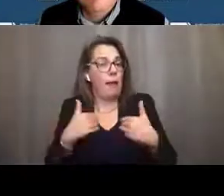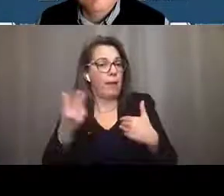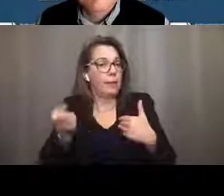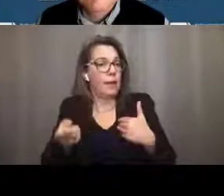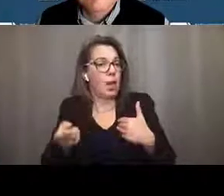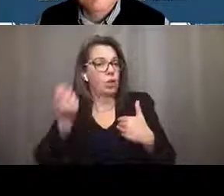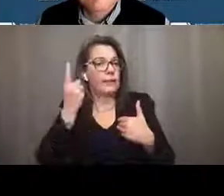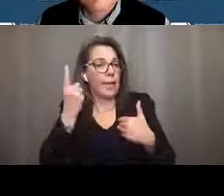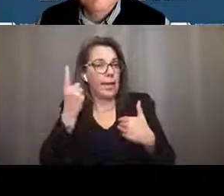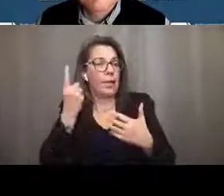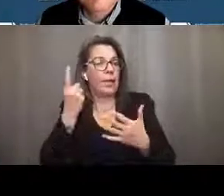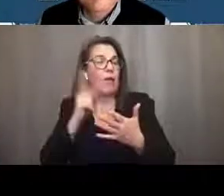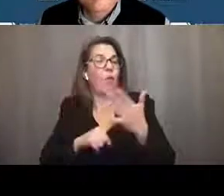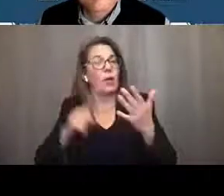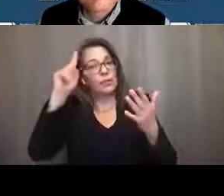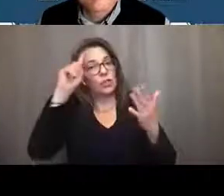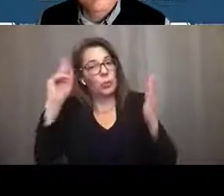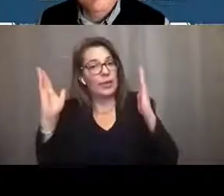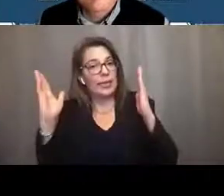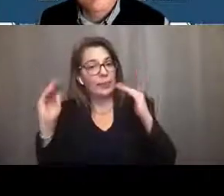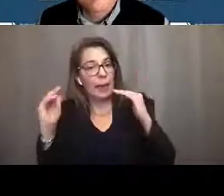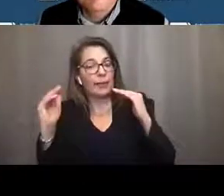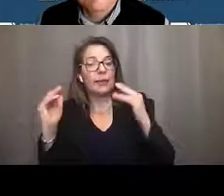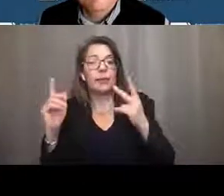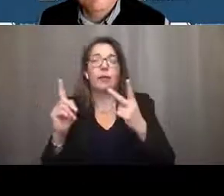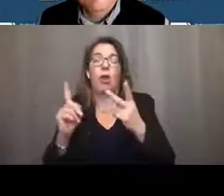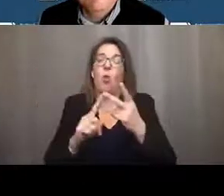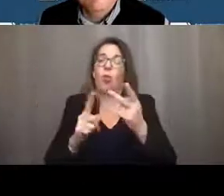of what the expectations are and what the requirements are.